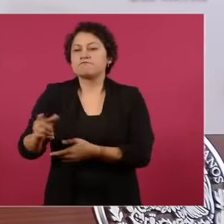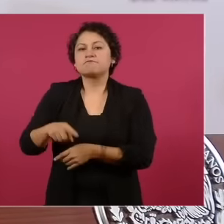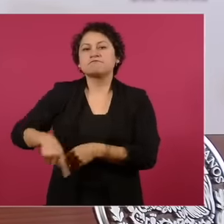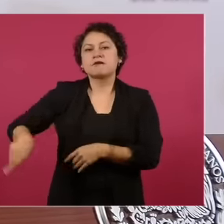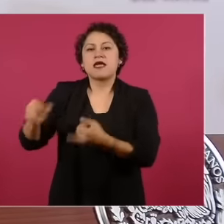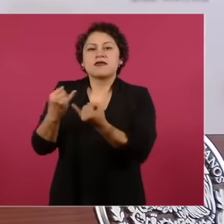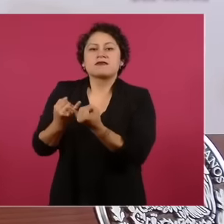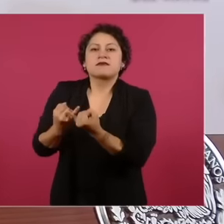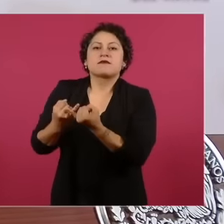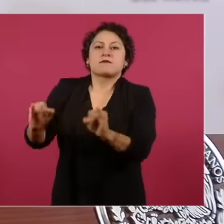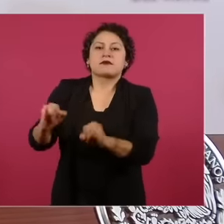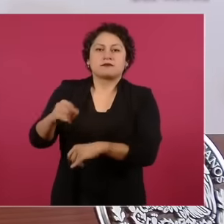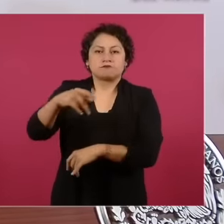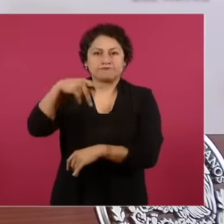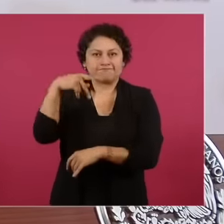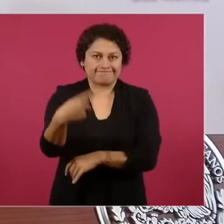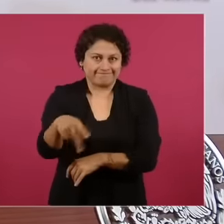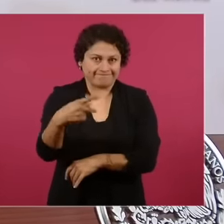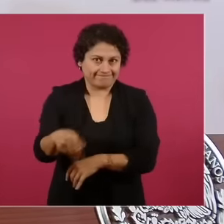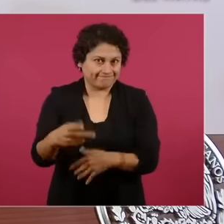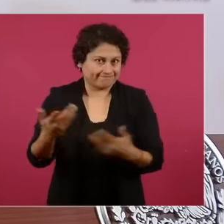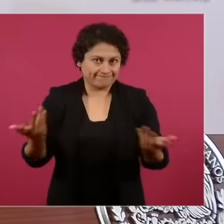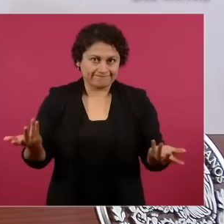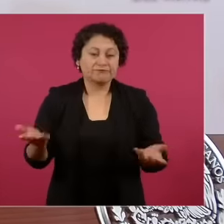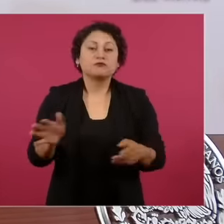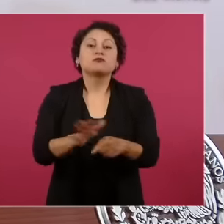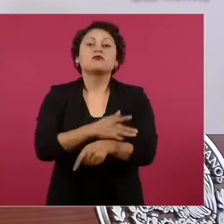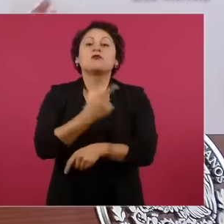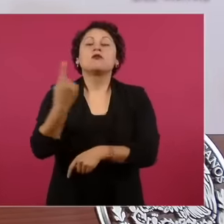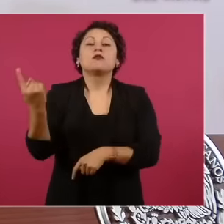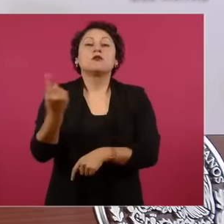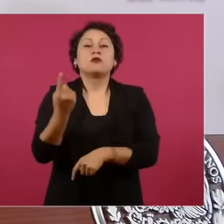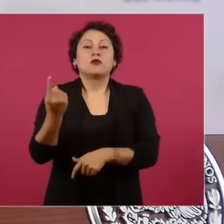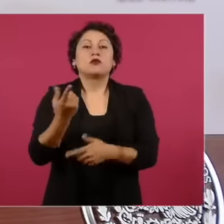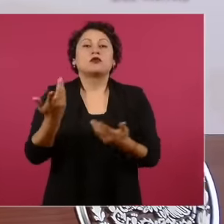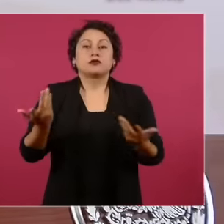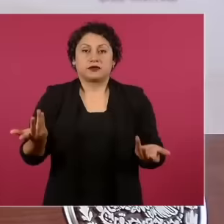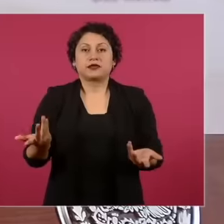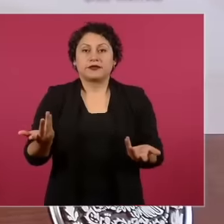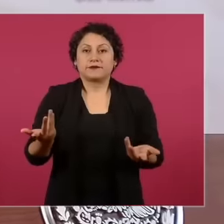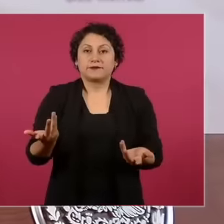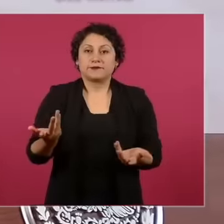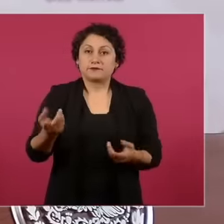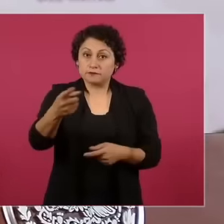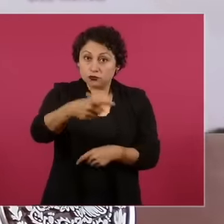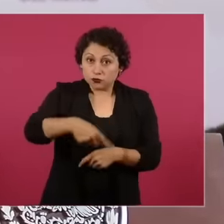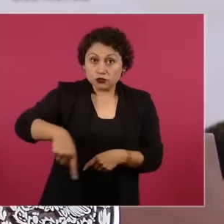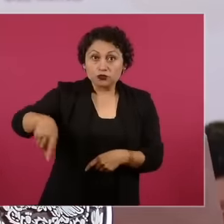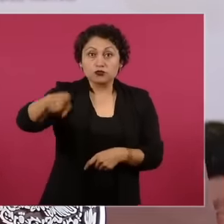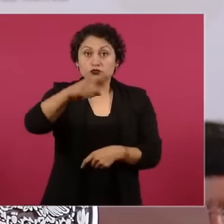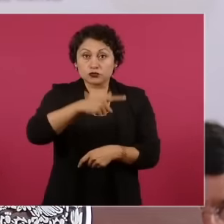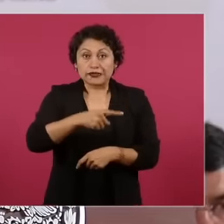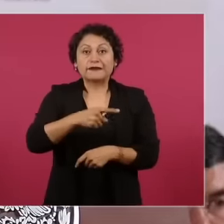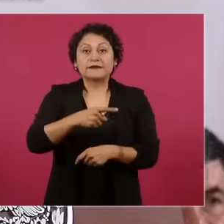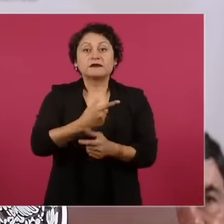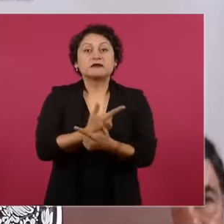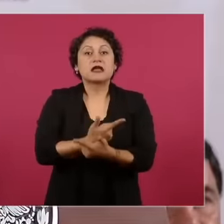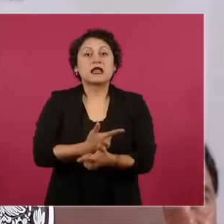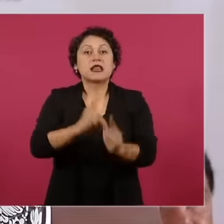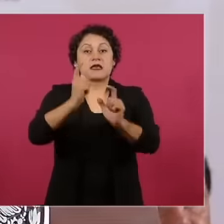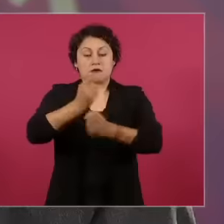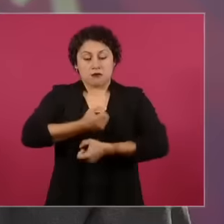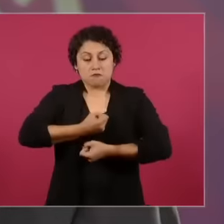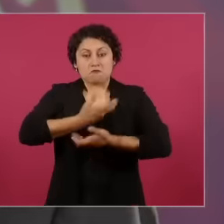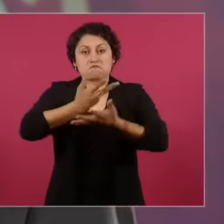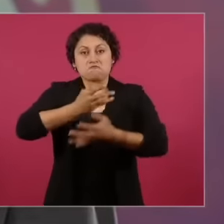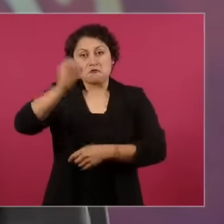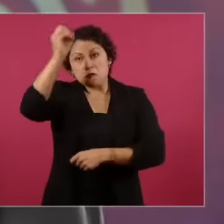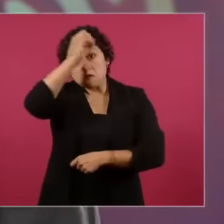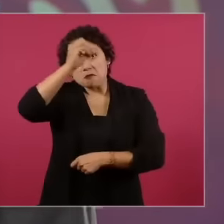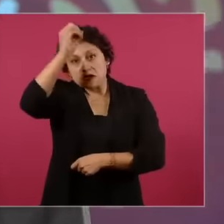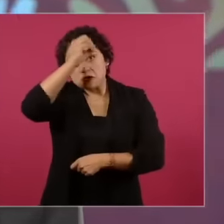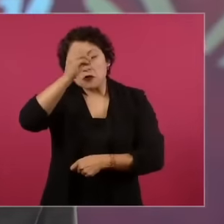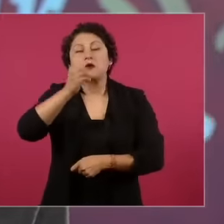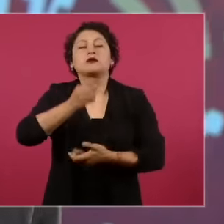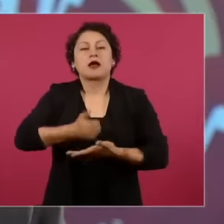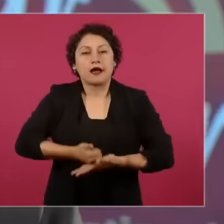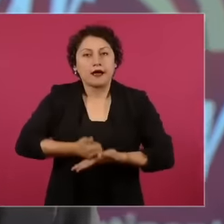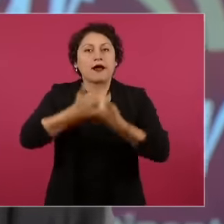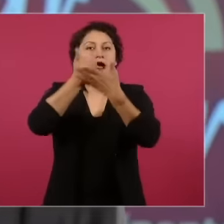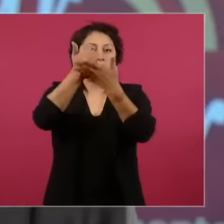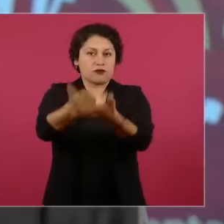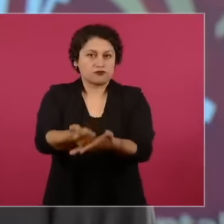because your contribution is needed. I was talking about a series of factors